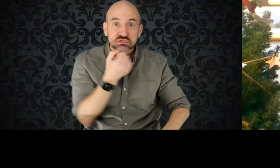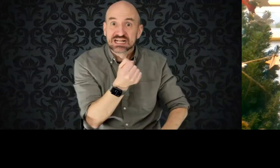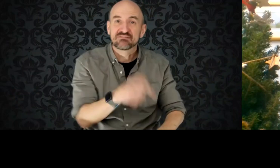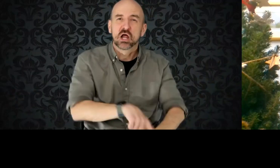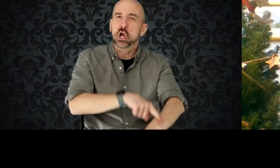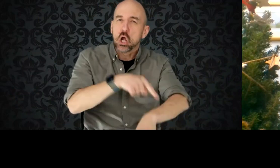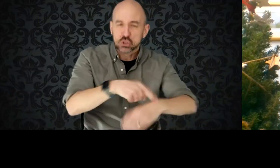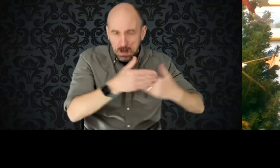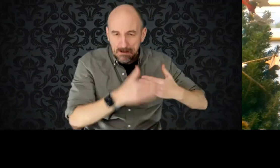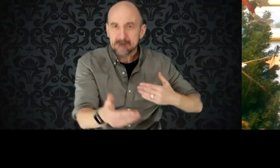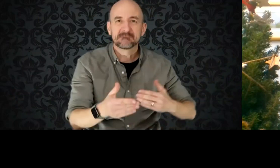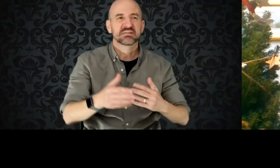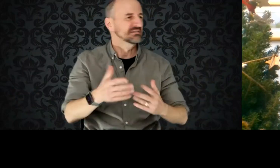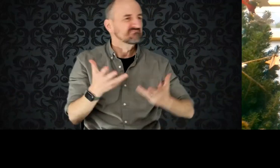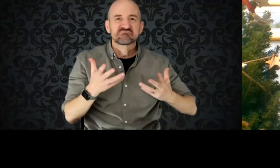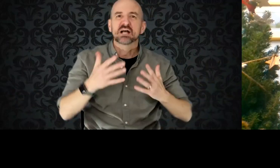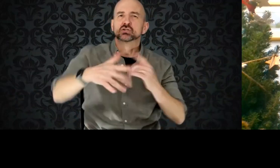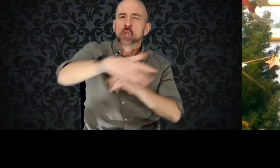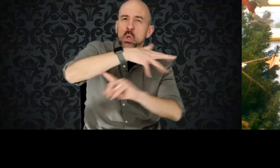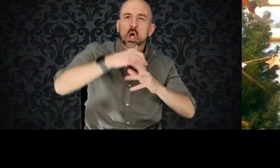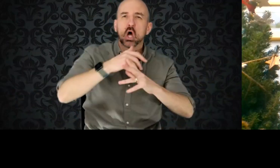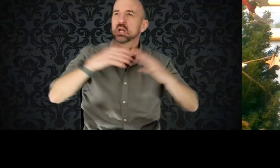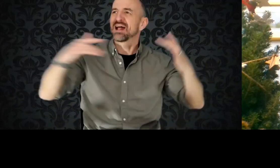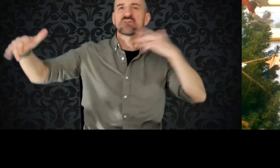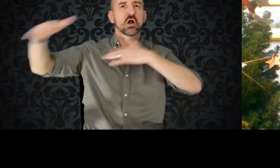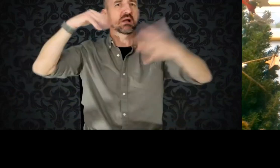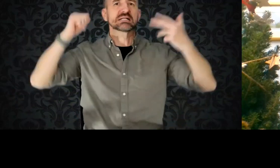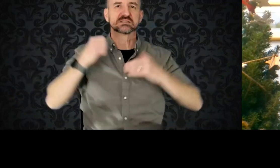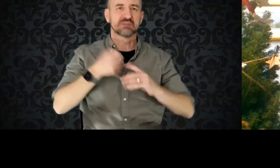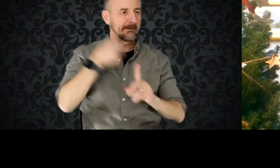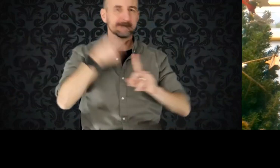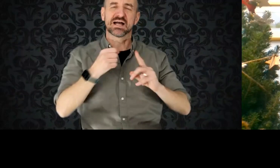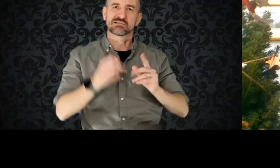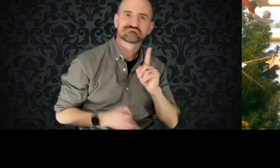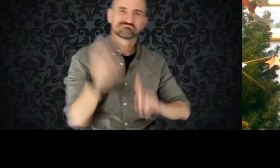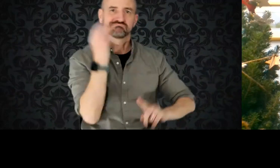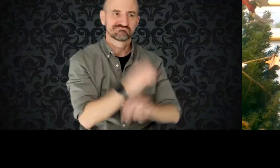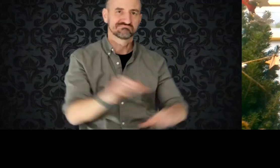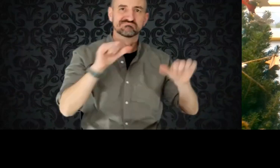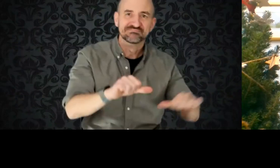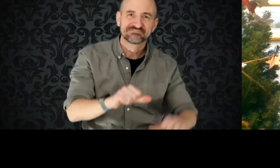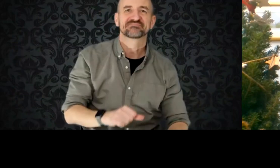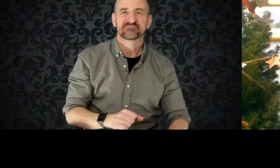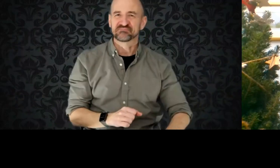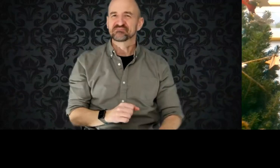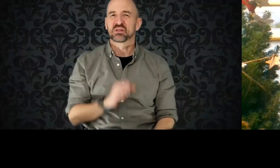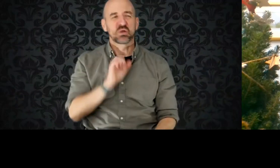way for people that we work with and people with complex disabilities and the local communities to connect to their shared